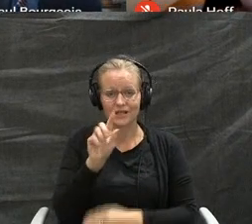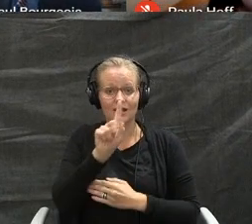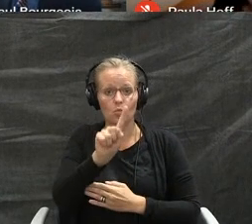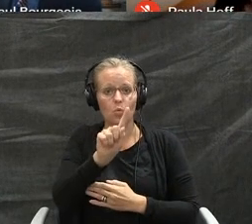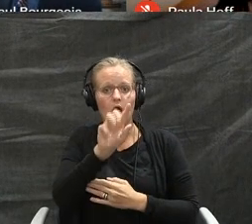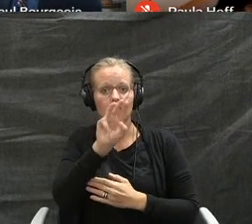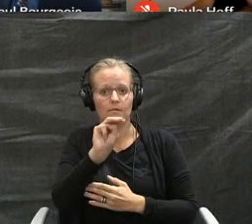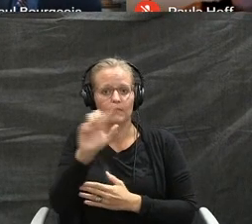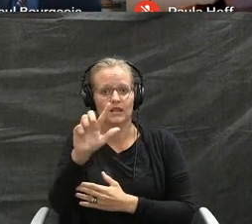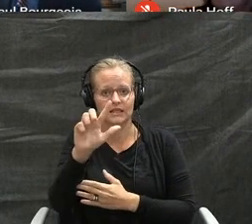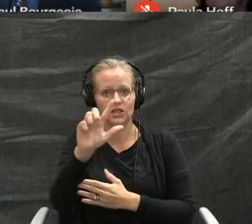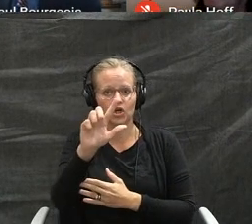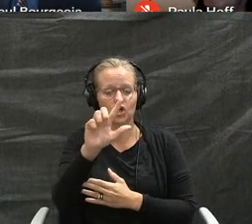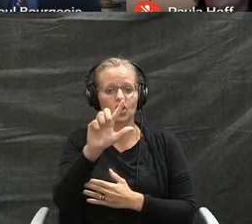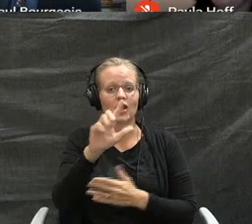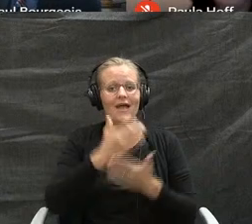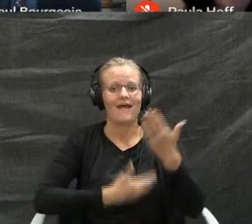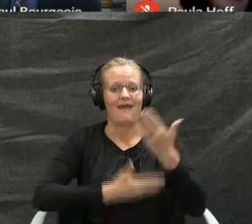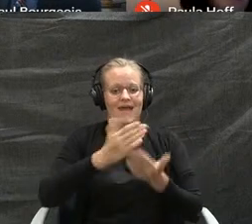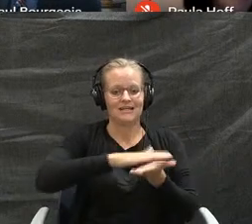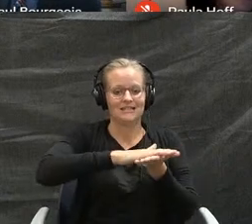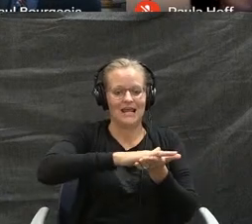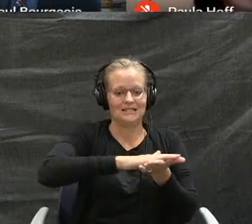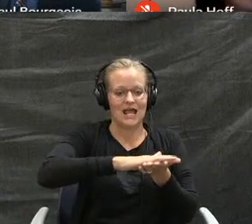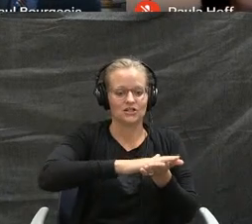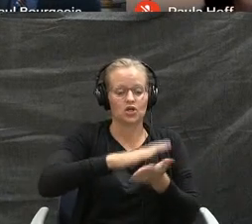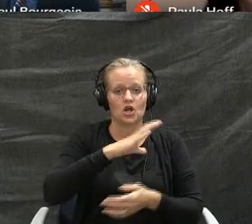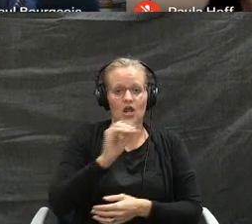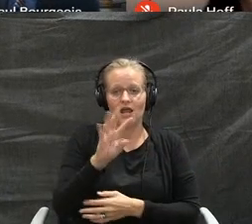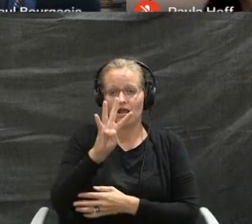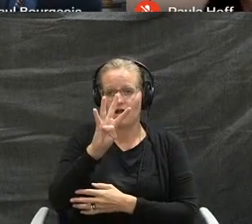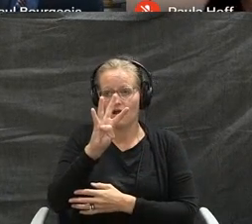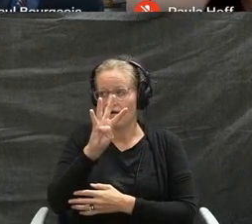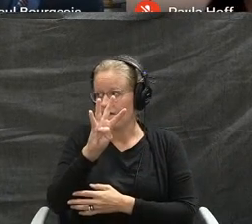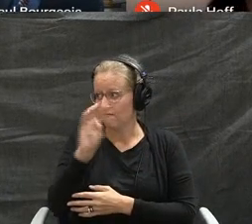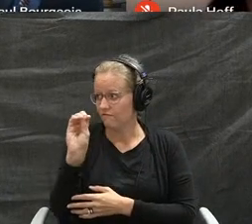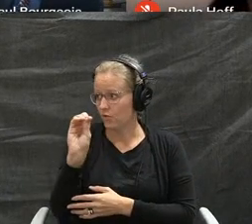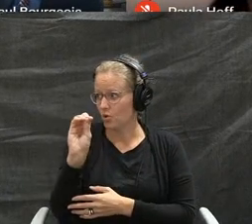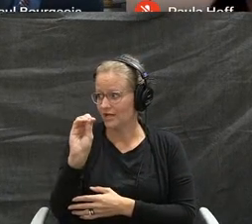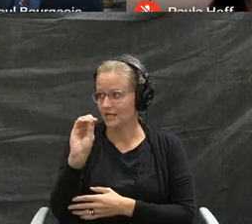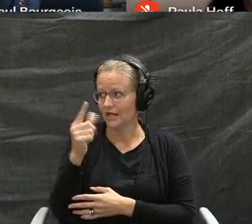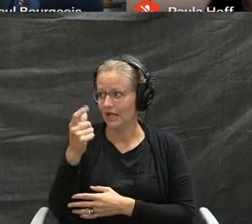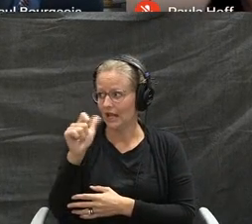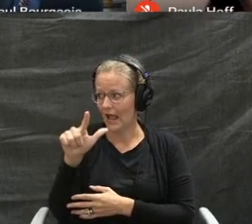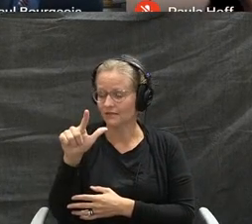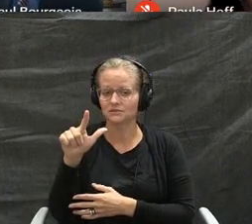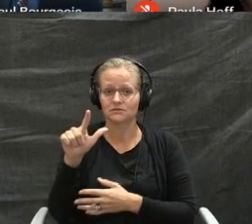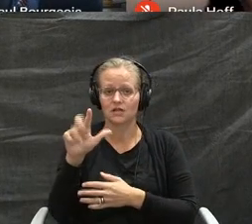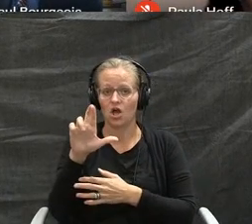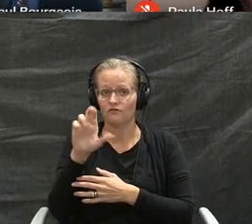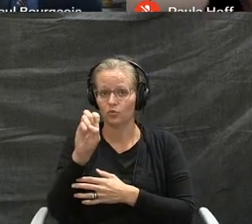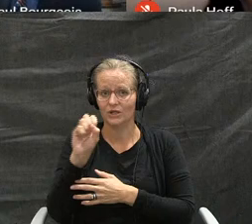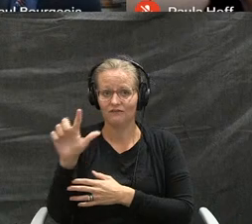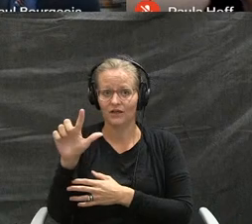gallons of refills. Uh 1010 ounce pump bottles of hand sanitizer. An 1016 ounce